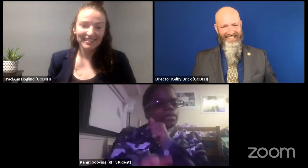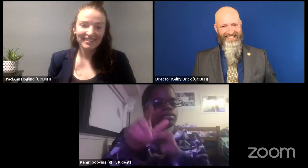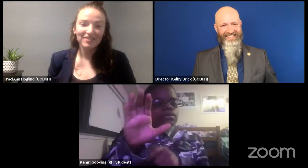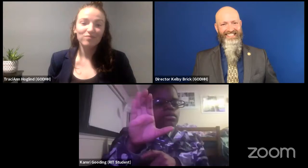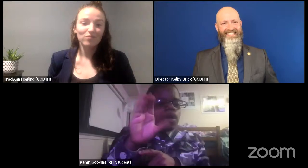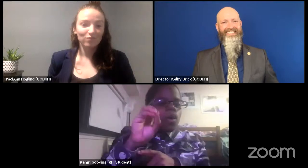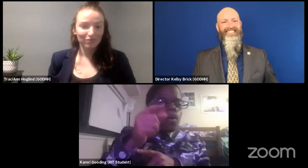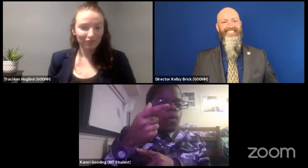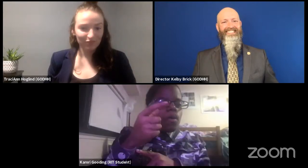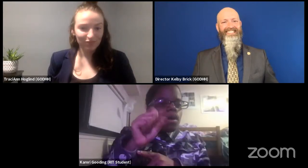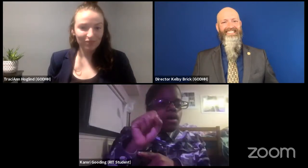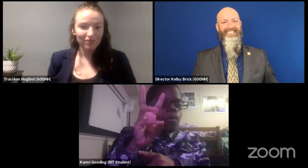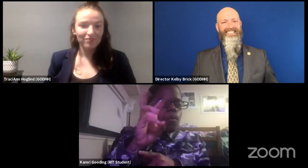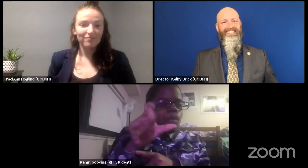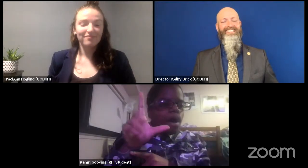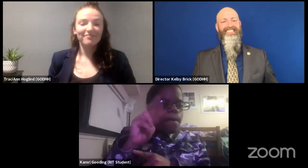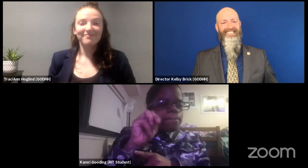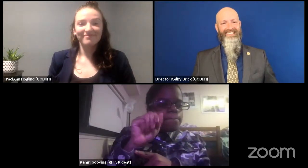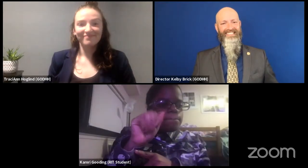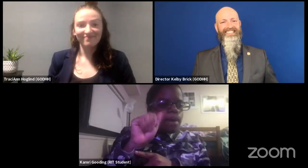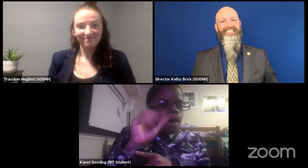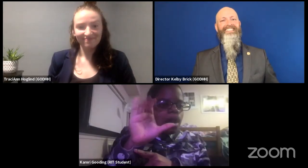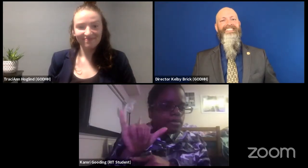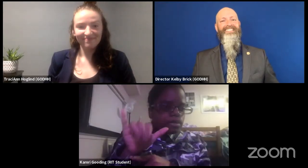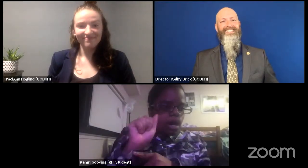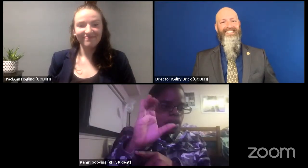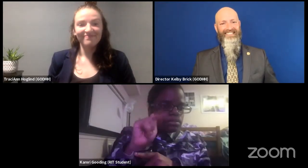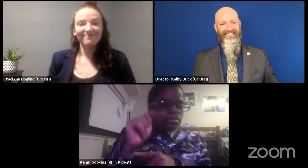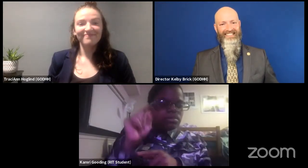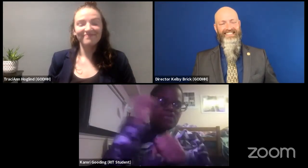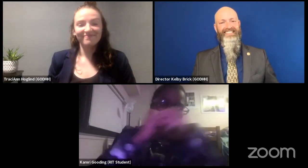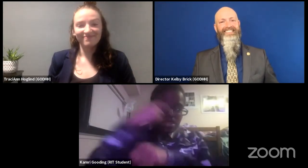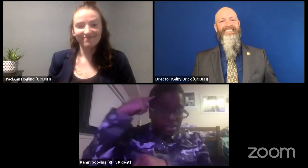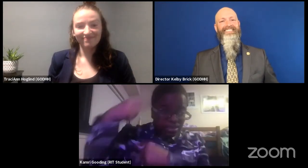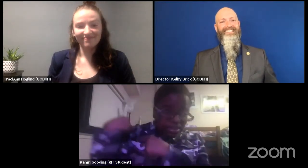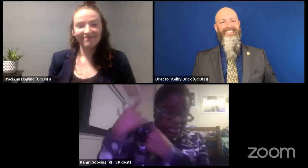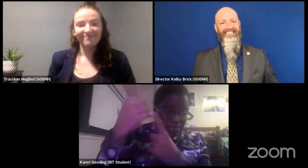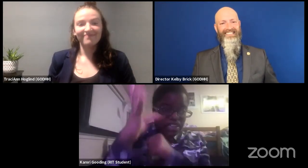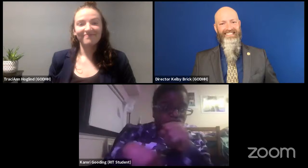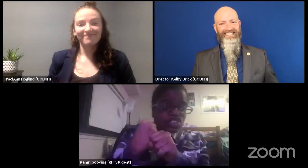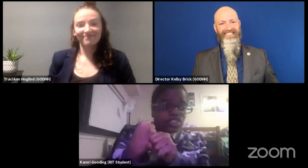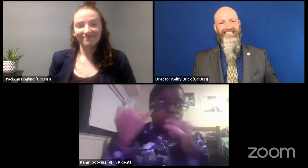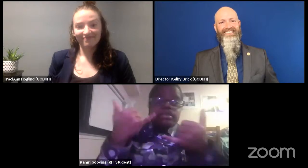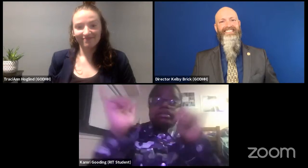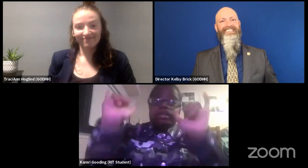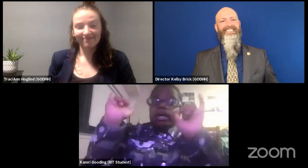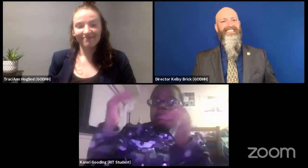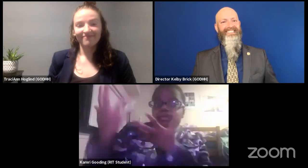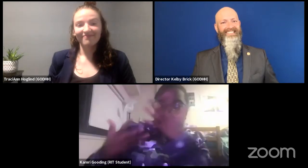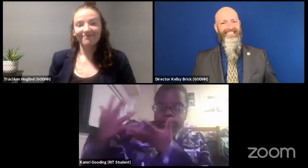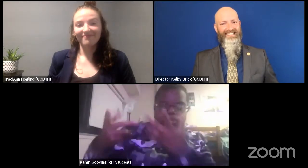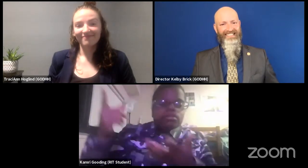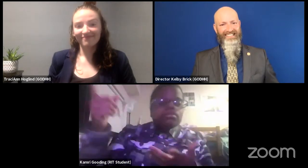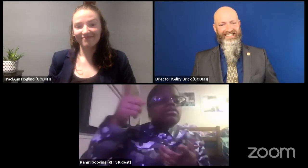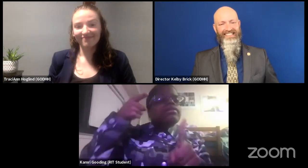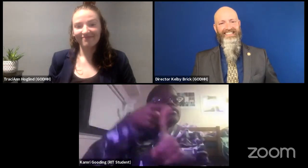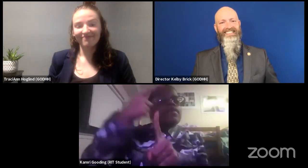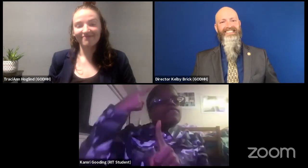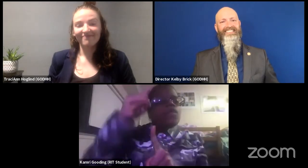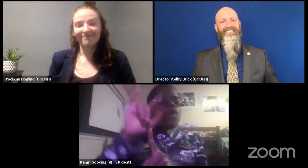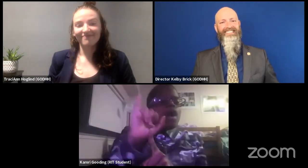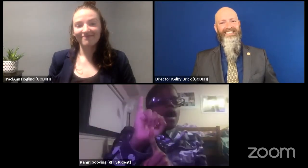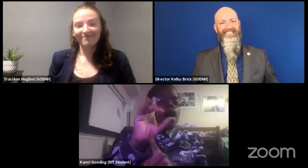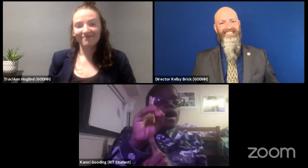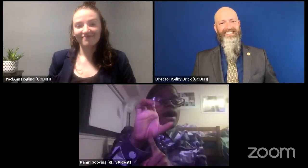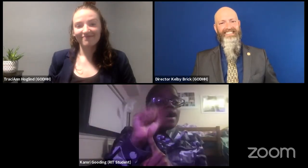We've had the opportunity to go to the House of Representatives and the Senate. We had